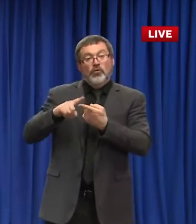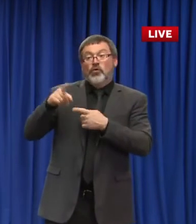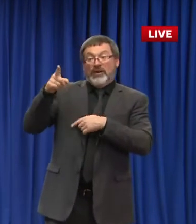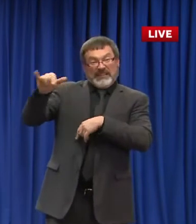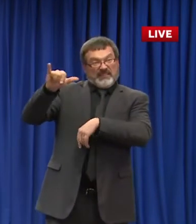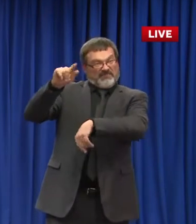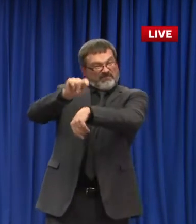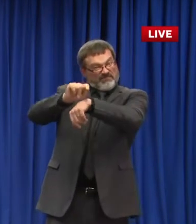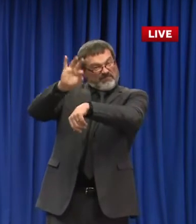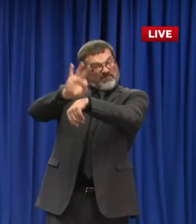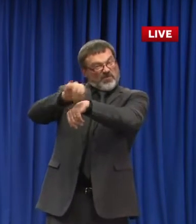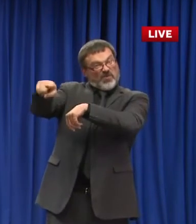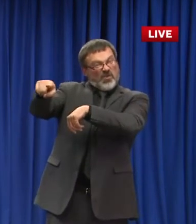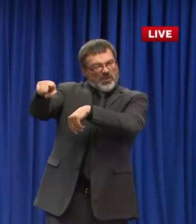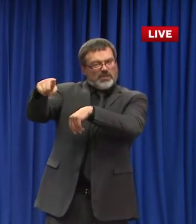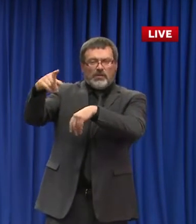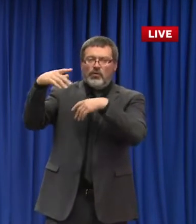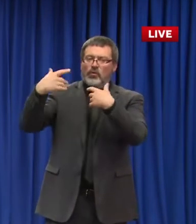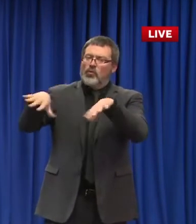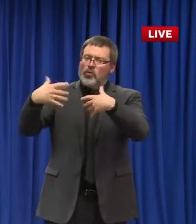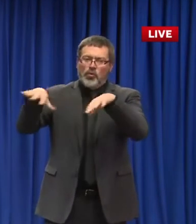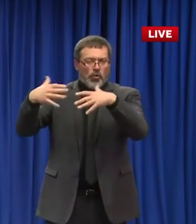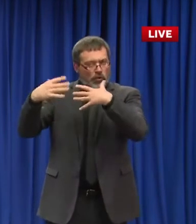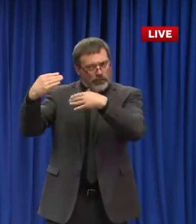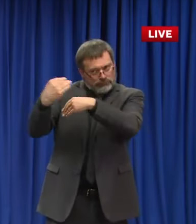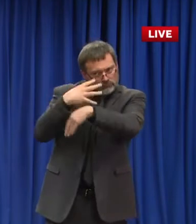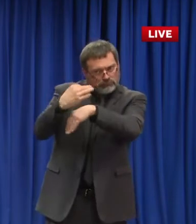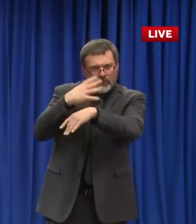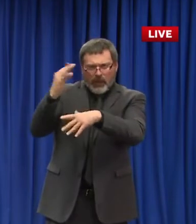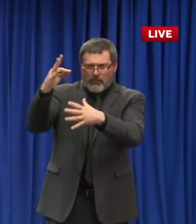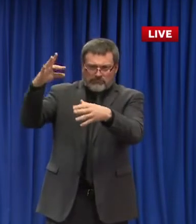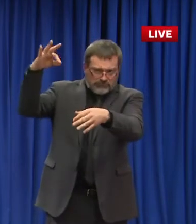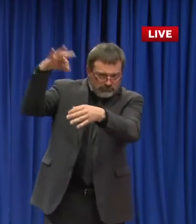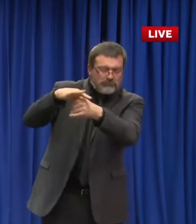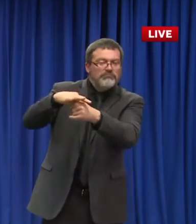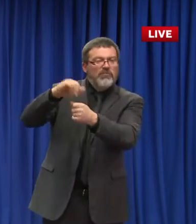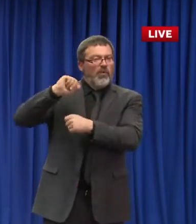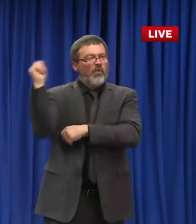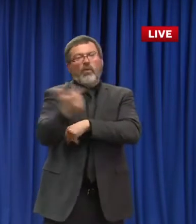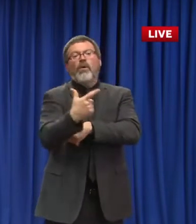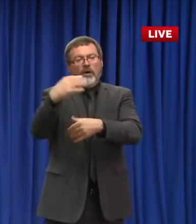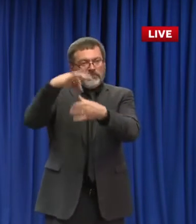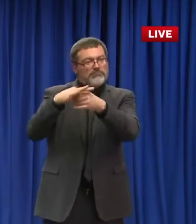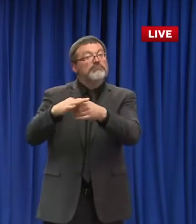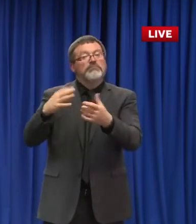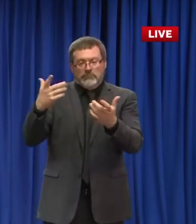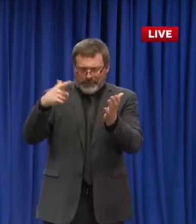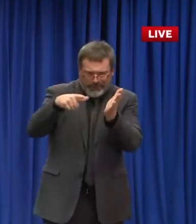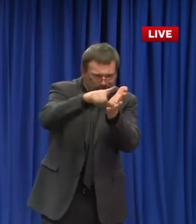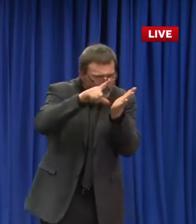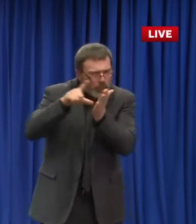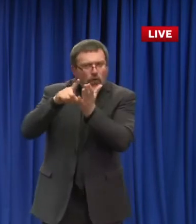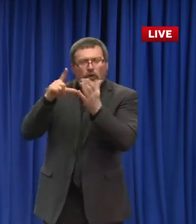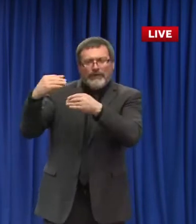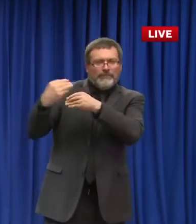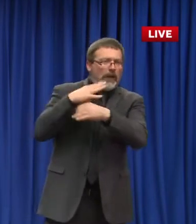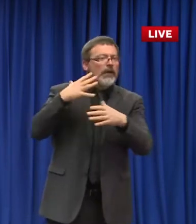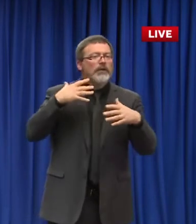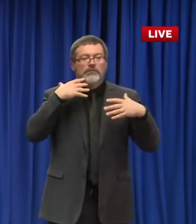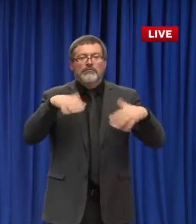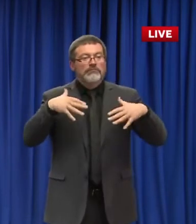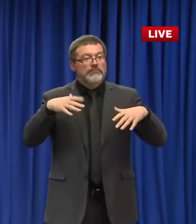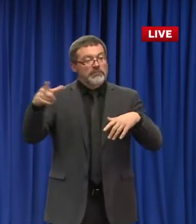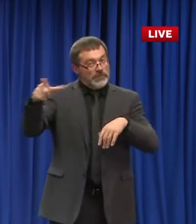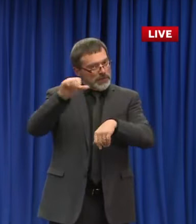AND OBVIOUSLY WE’D LIKE TO THANK THE GOVERNOR’S REOPENING TASK FORCE WHO UNANIMOUSLY APPROVED ALL OF THESE GUIDANCE DOCUMENTS THE TEAM AT PUBLIC HEALTH, DR.